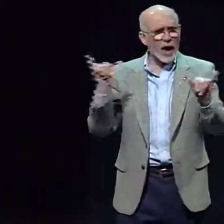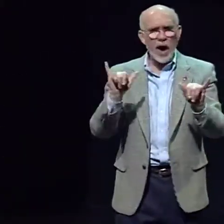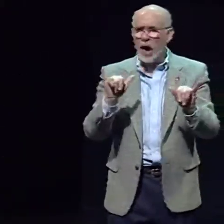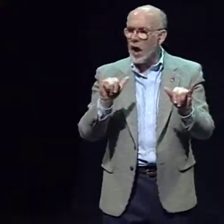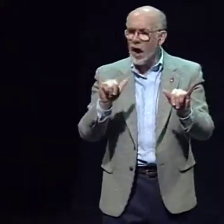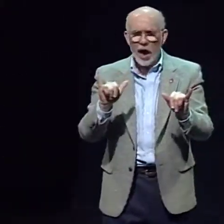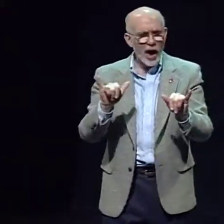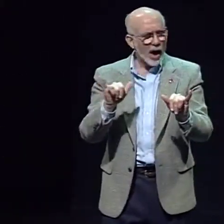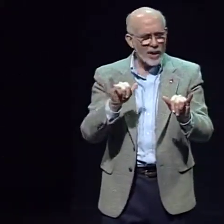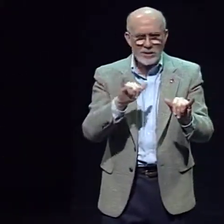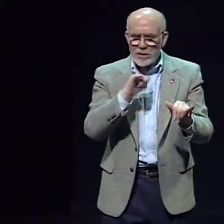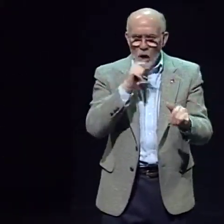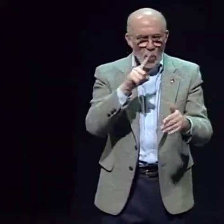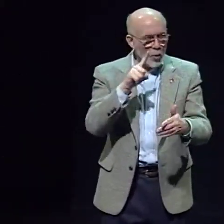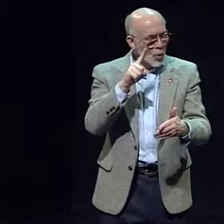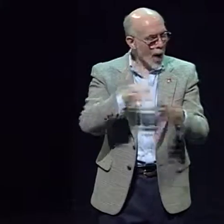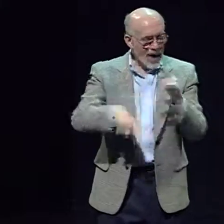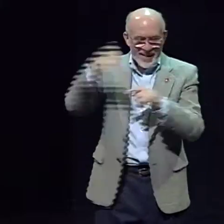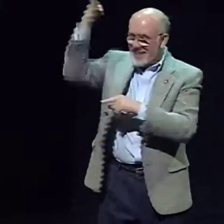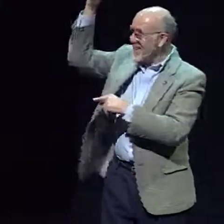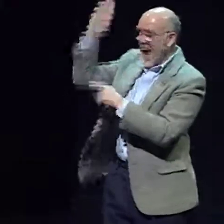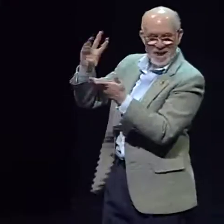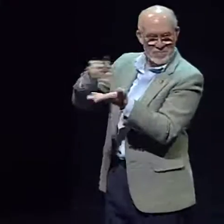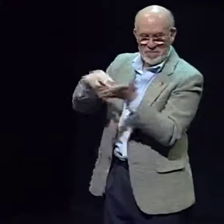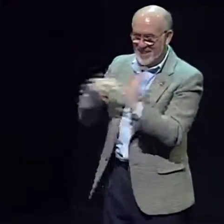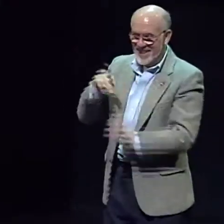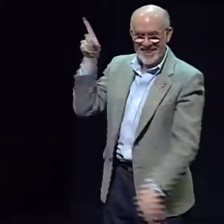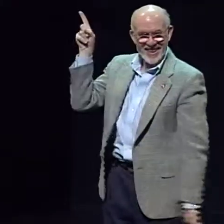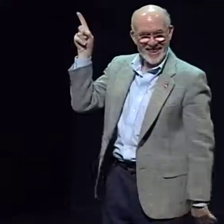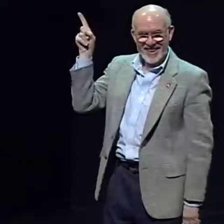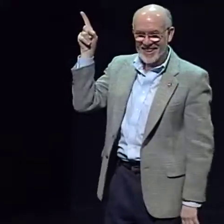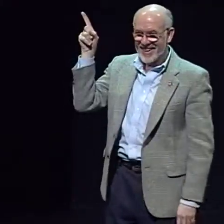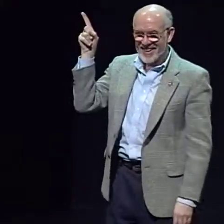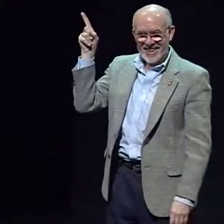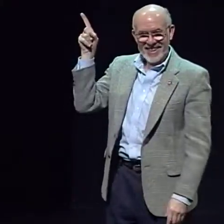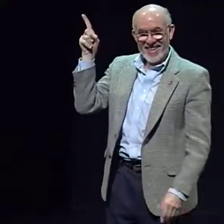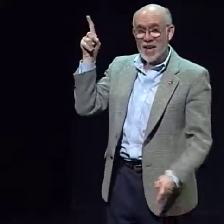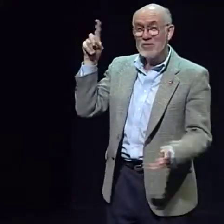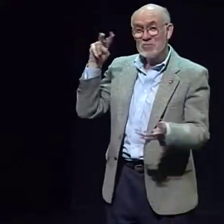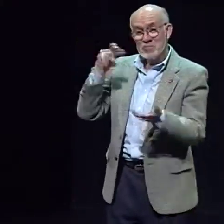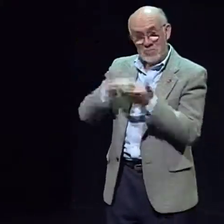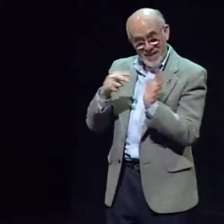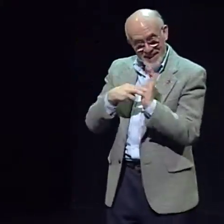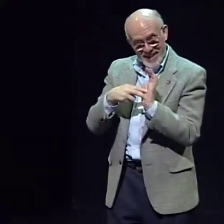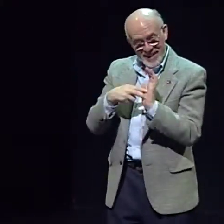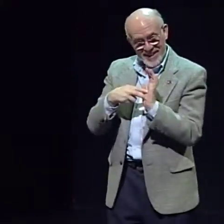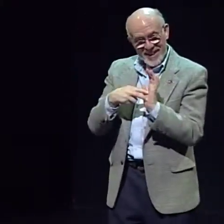I DID THAT EVERY WEEK-- WEEK IN, WEEK OUT. AND THAT'S NOT WHAT GOD MEANS FOR US.